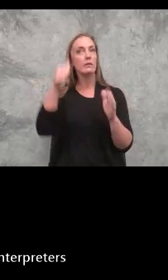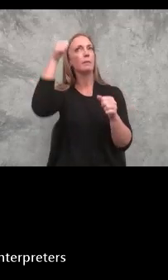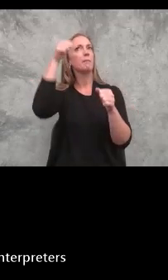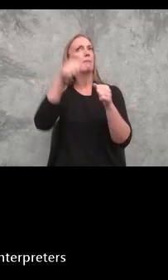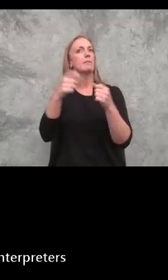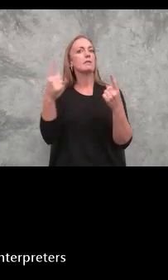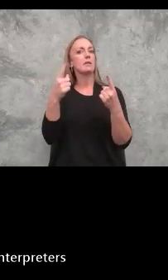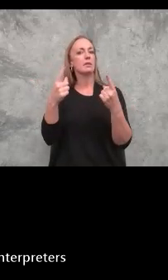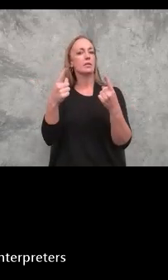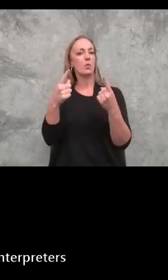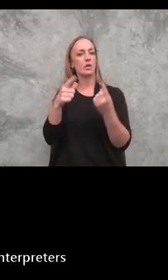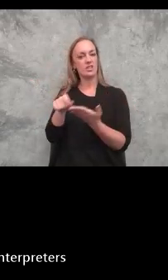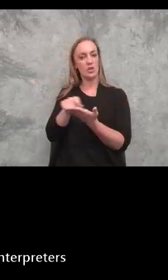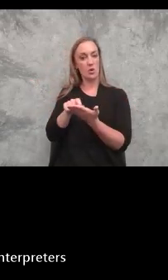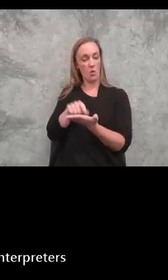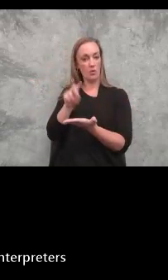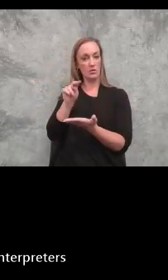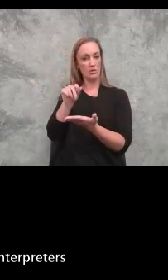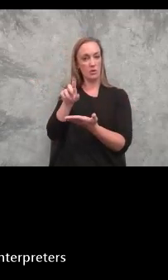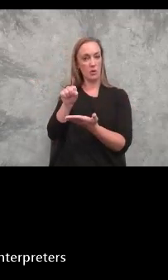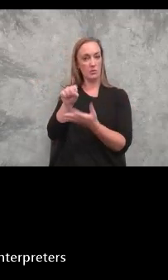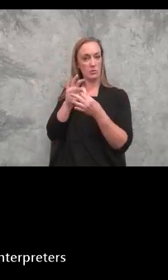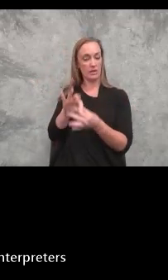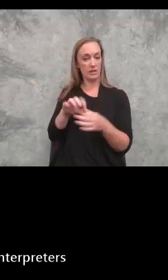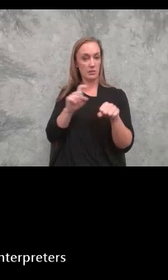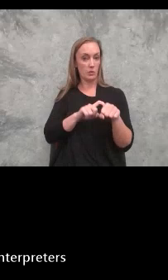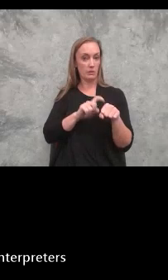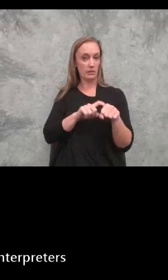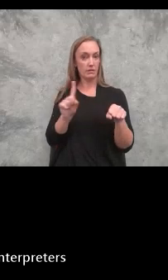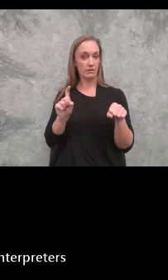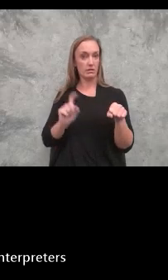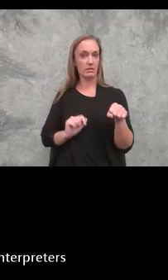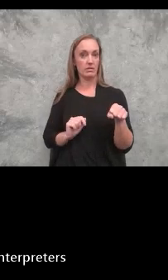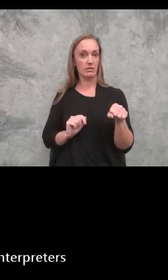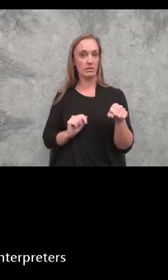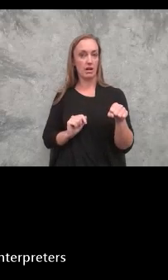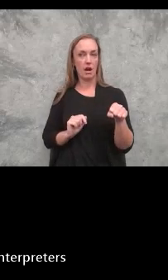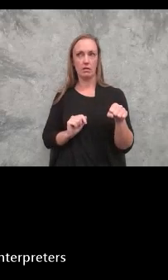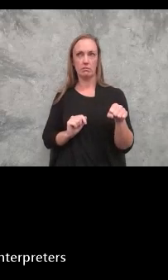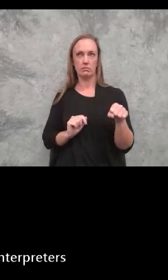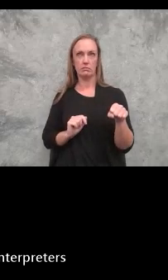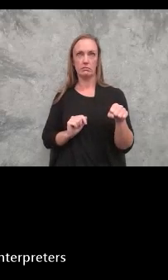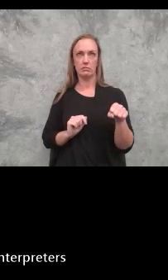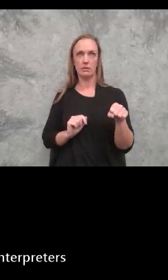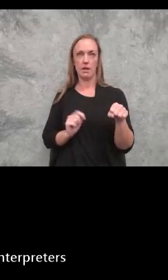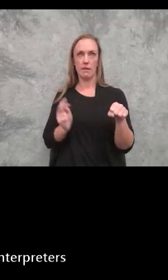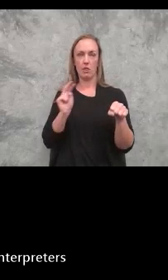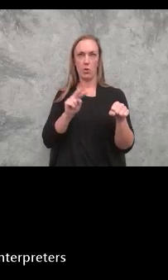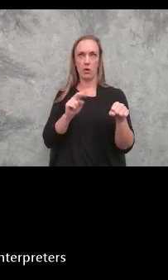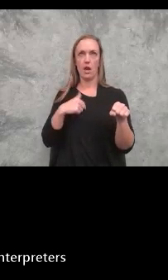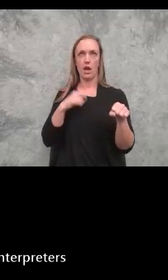or have anything in your notes about the nucleus?” “Um wait let me look I had something.